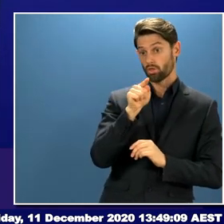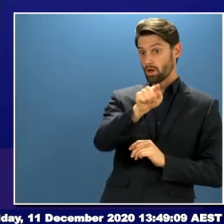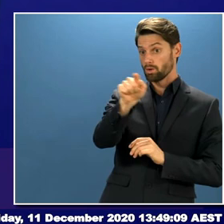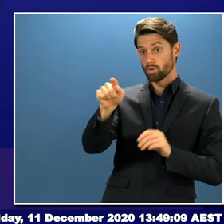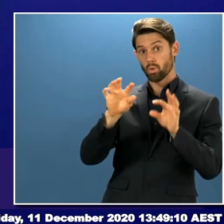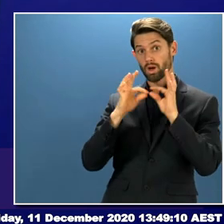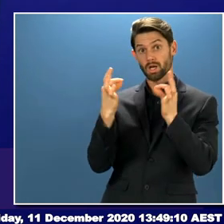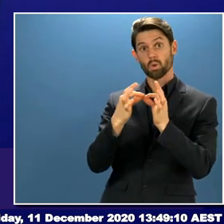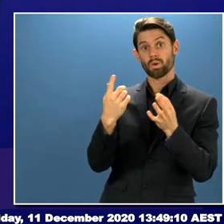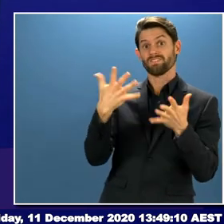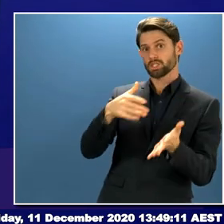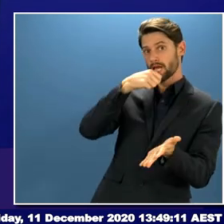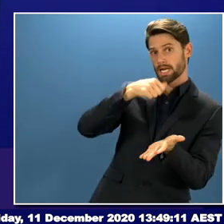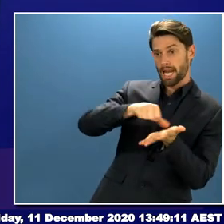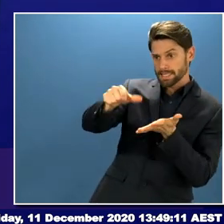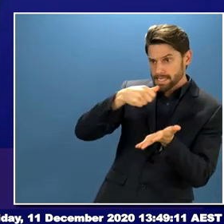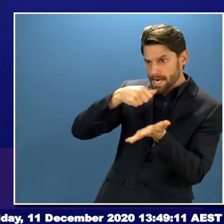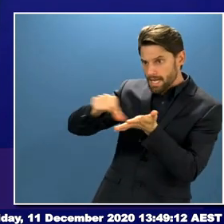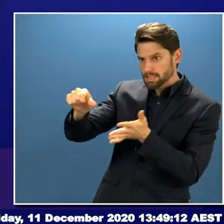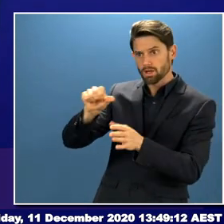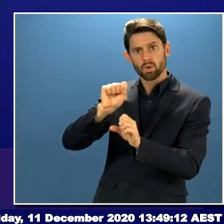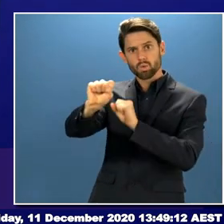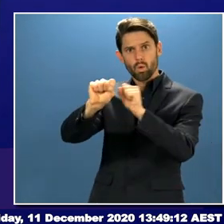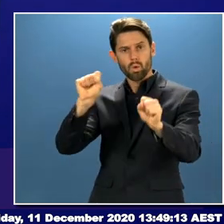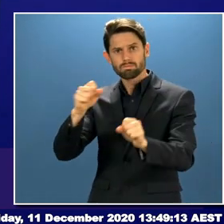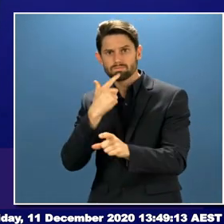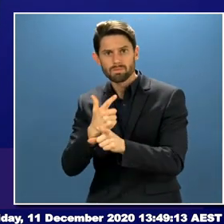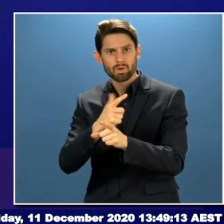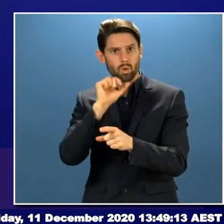letter of any evidence specific to their interests should provide concise